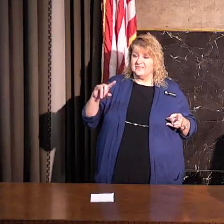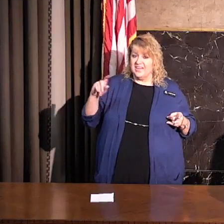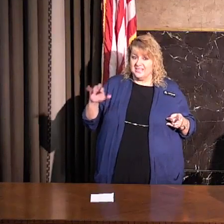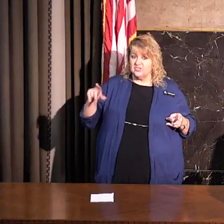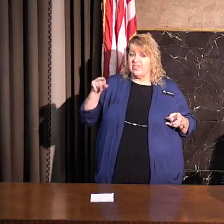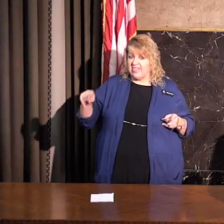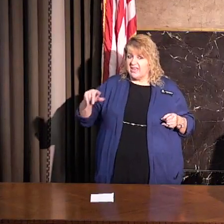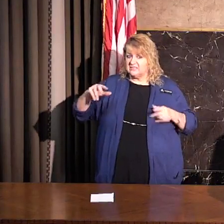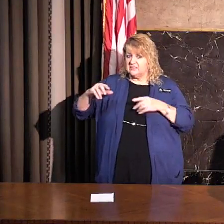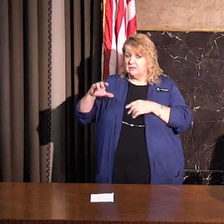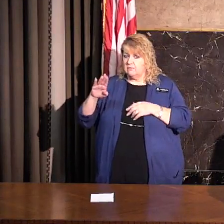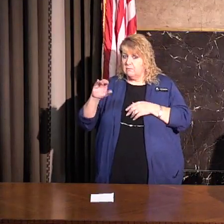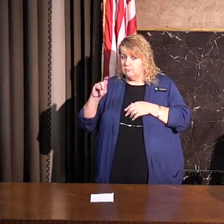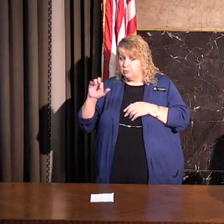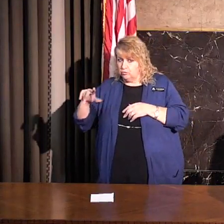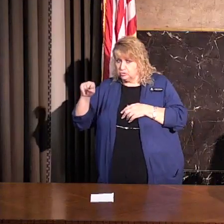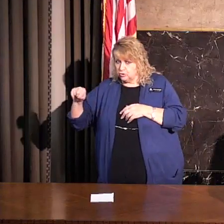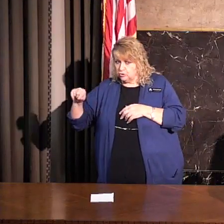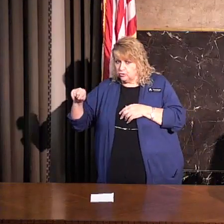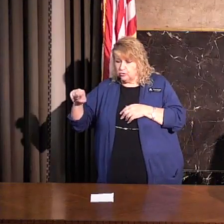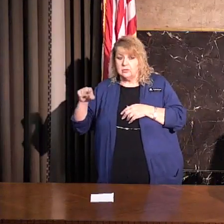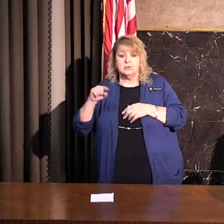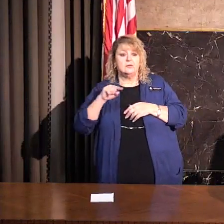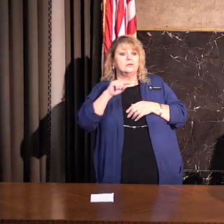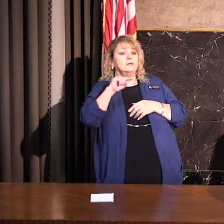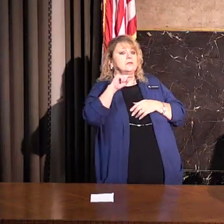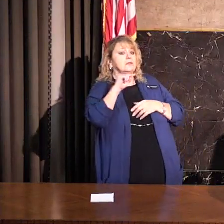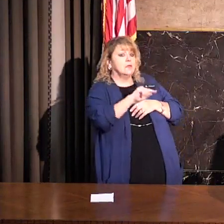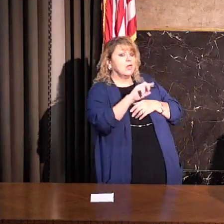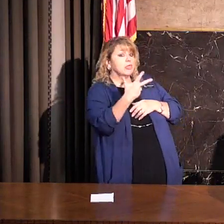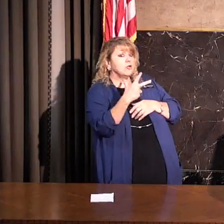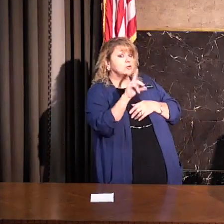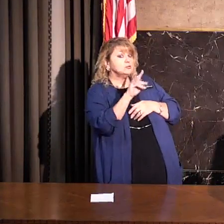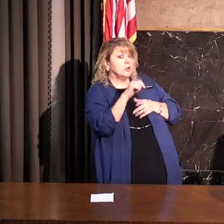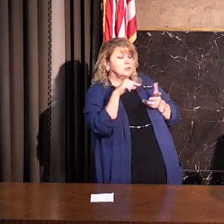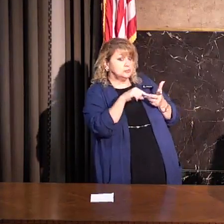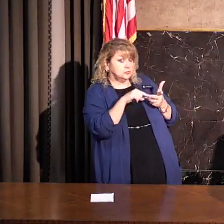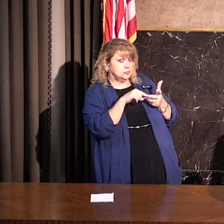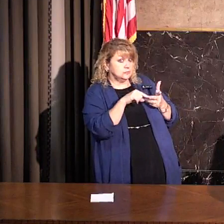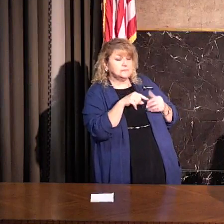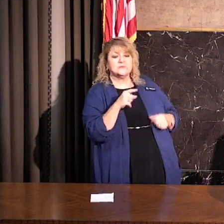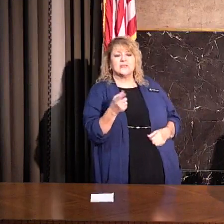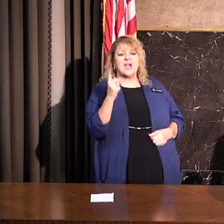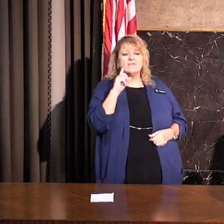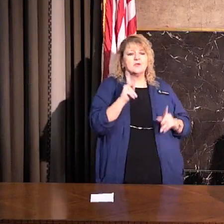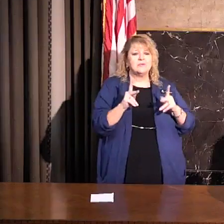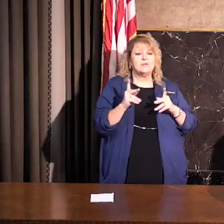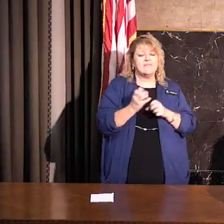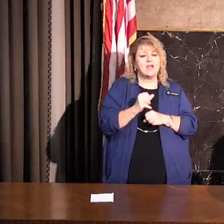booster shots and I'll just talk a second about that and I think I've heard a lot from